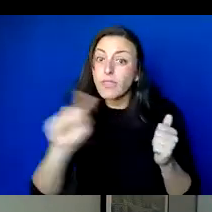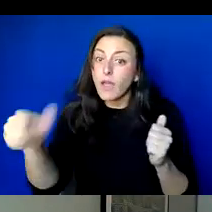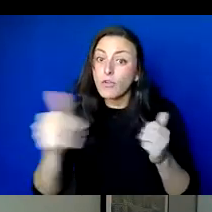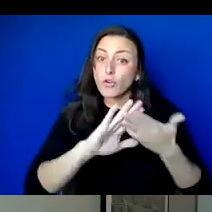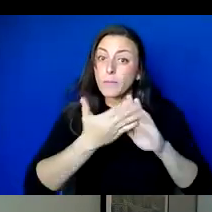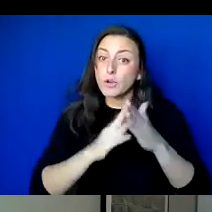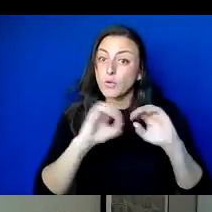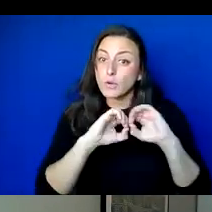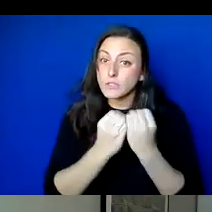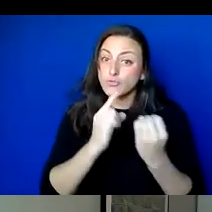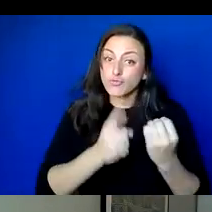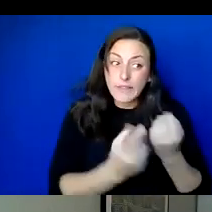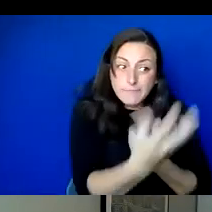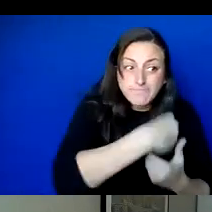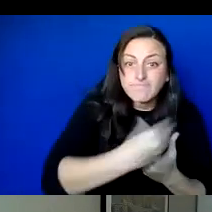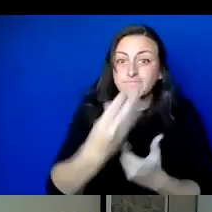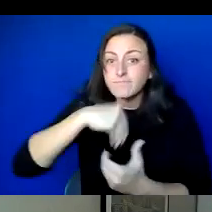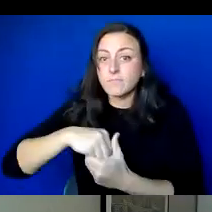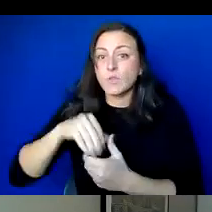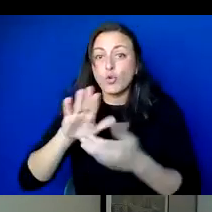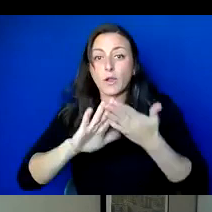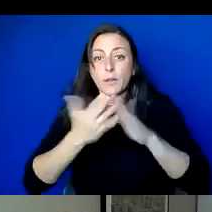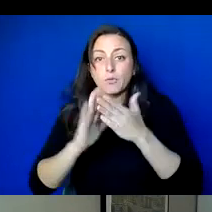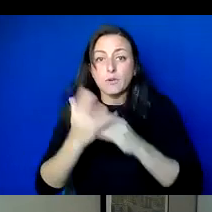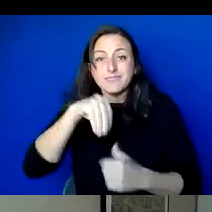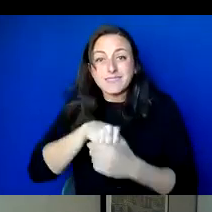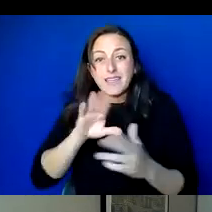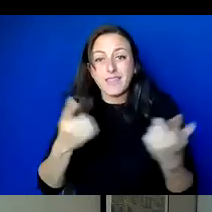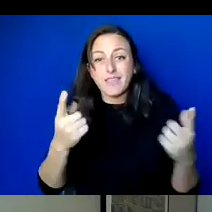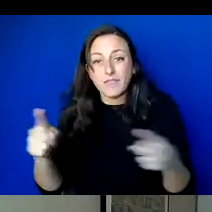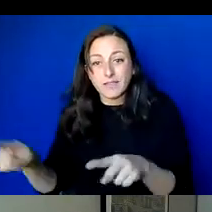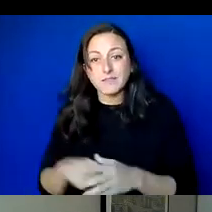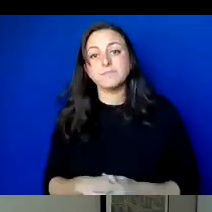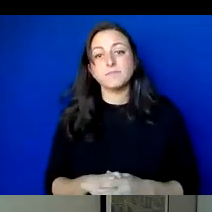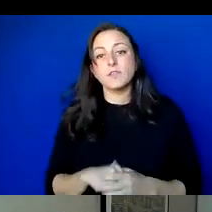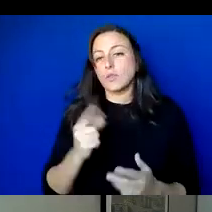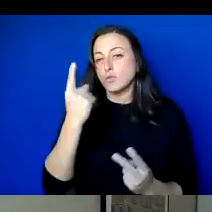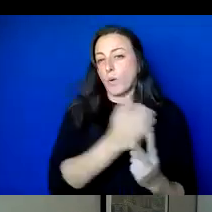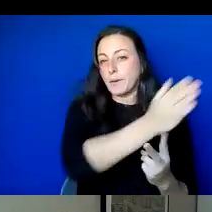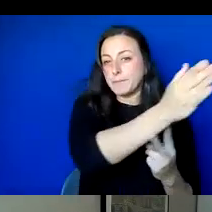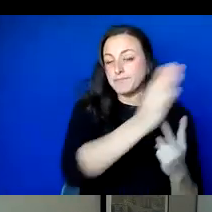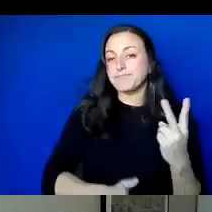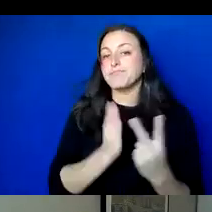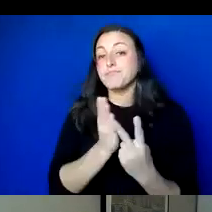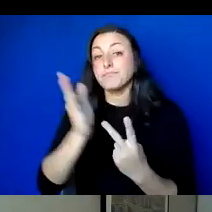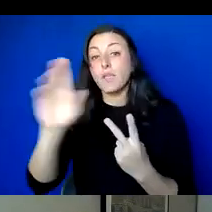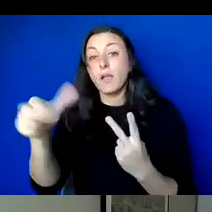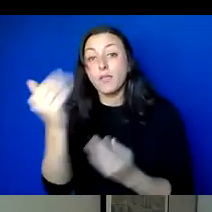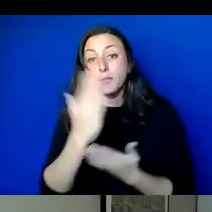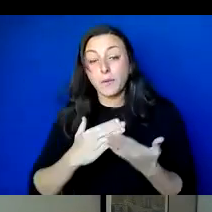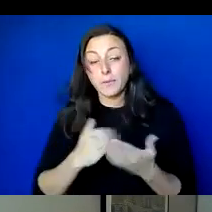area communities into their large area events? So that's one arm. The other arm are the equity